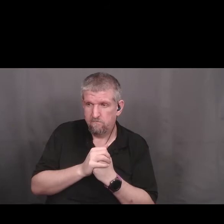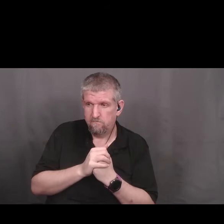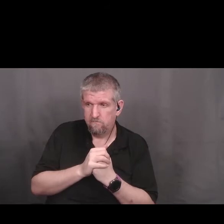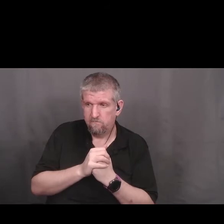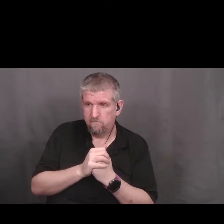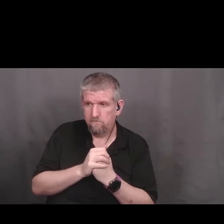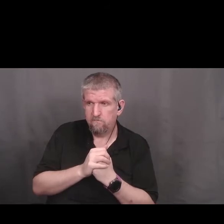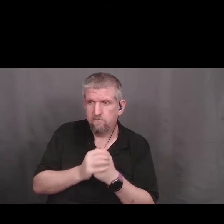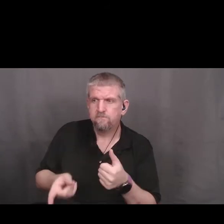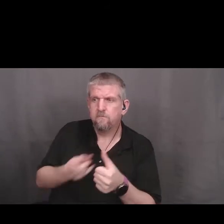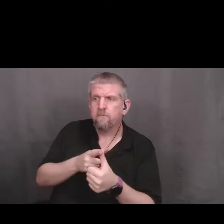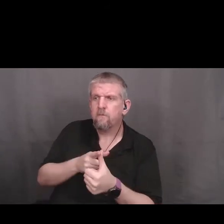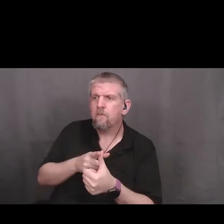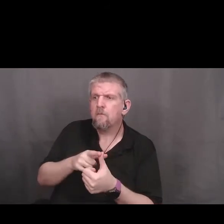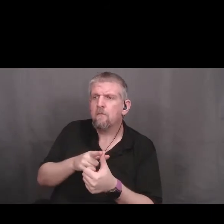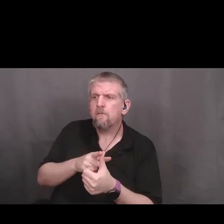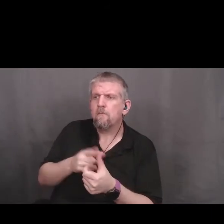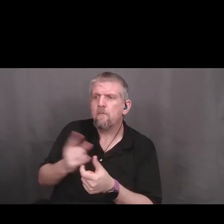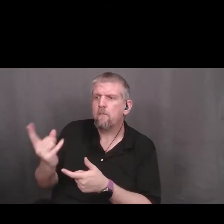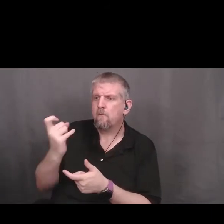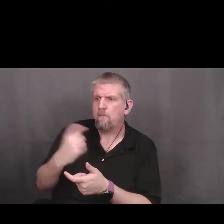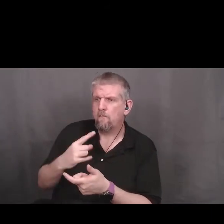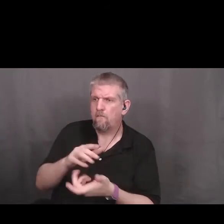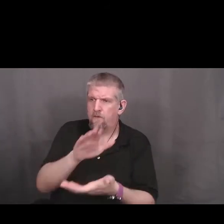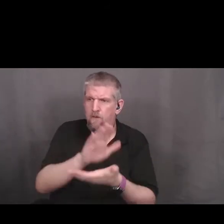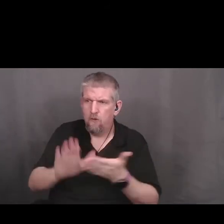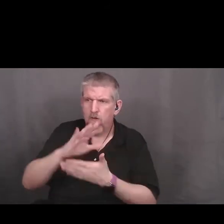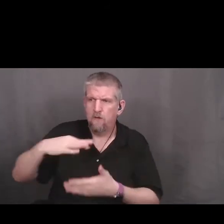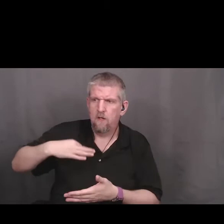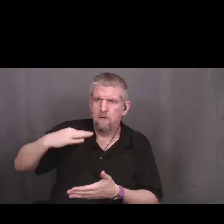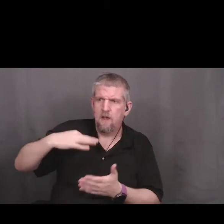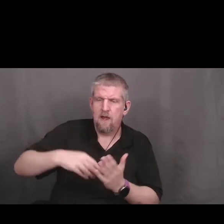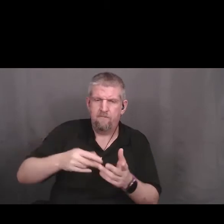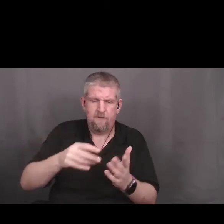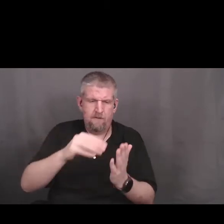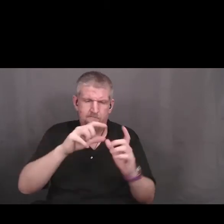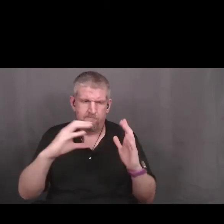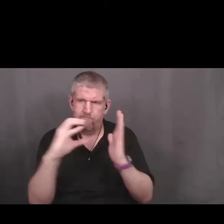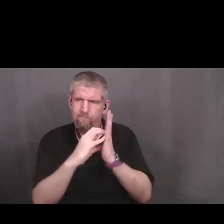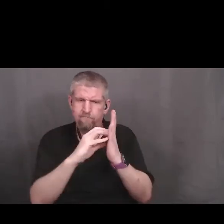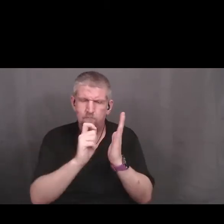The first question I see is do college applications have an area to note that you have a disability